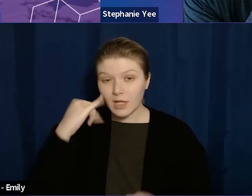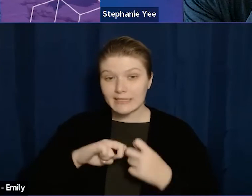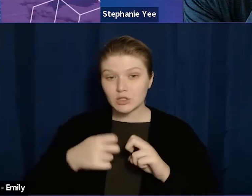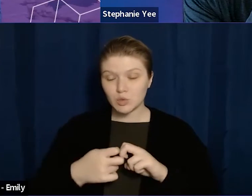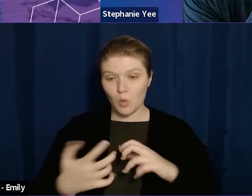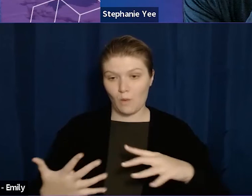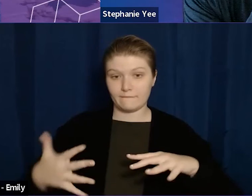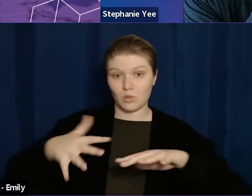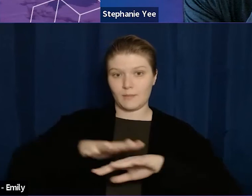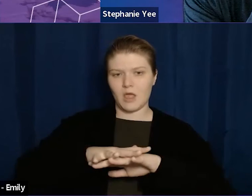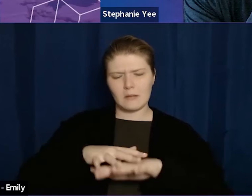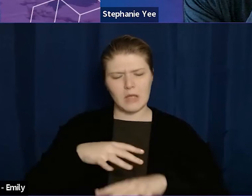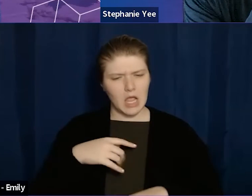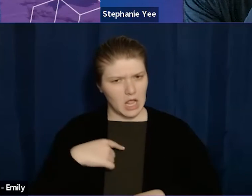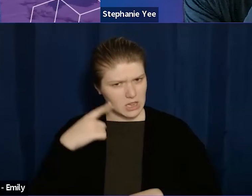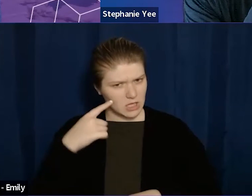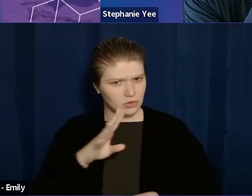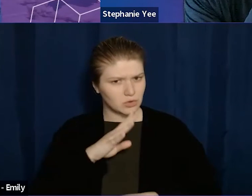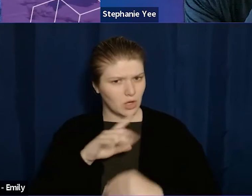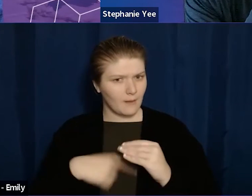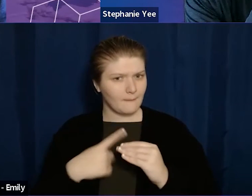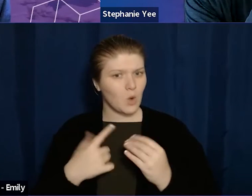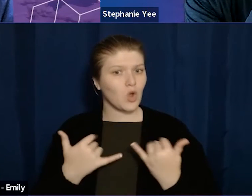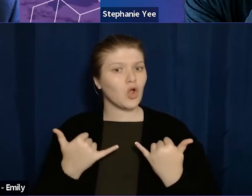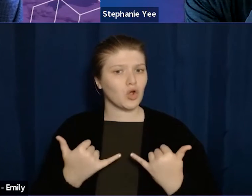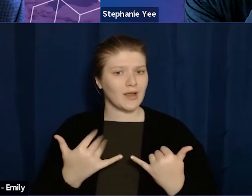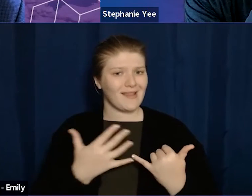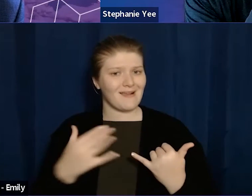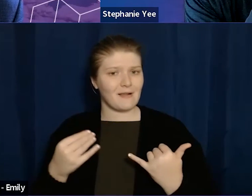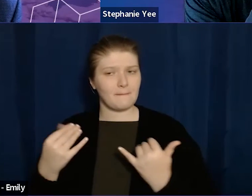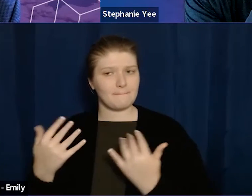and I'm This is talking about Current and Pending Support, I believe.